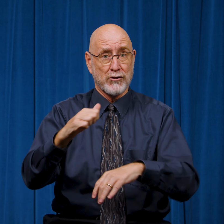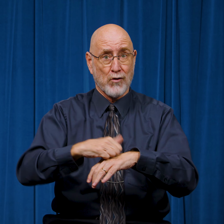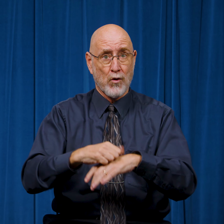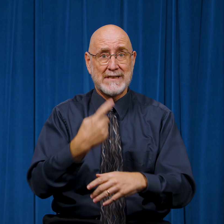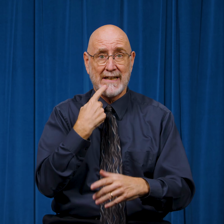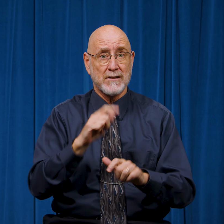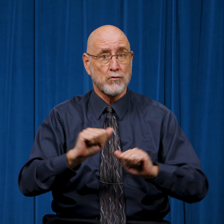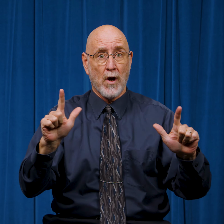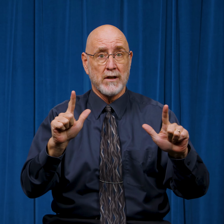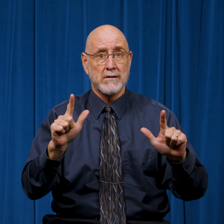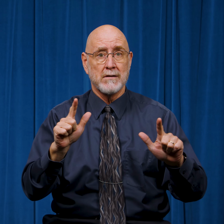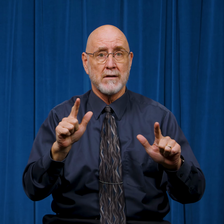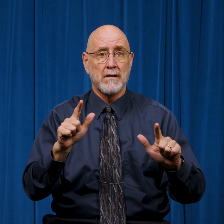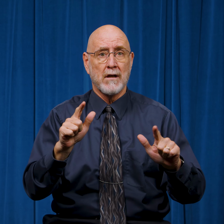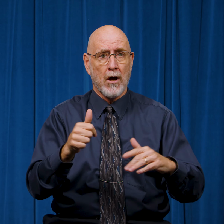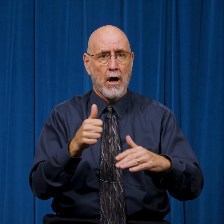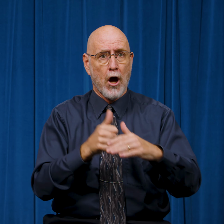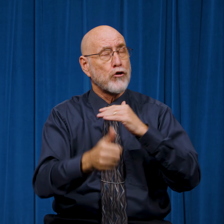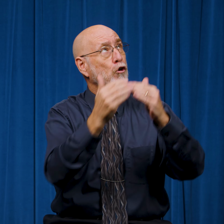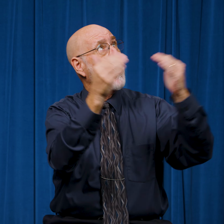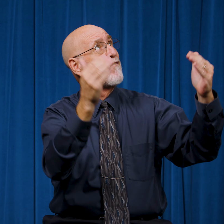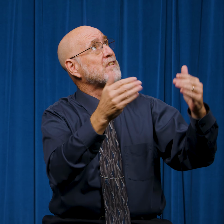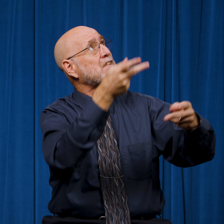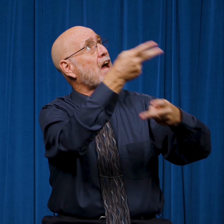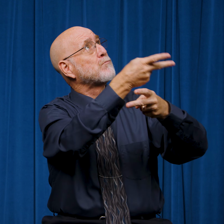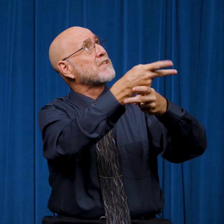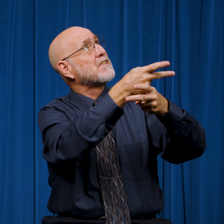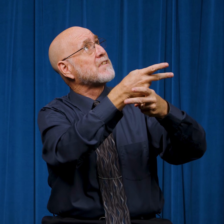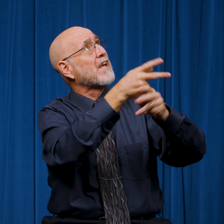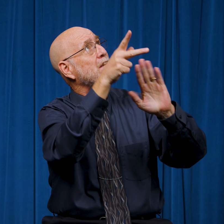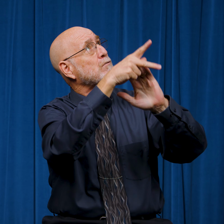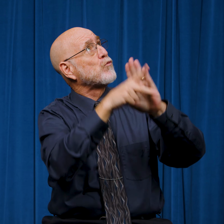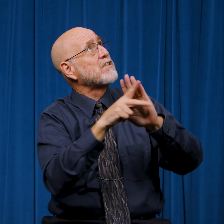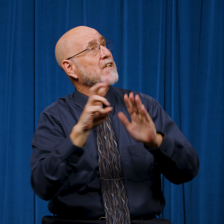"Under the Auspices of Heaven and the Precepts of Washington."